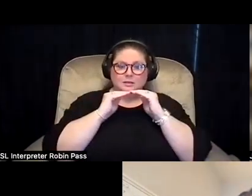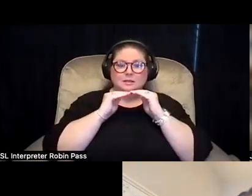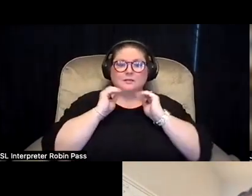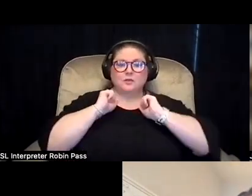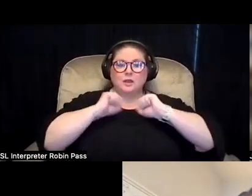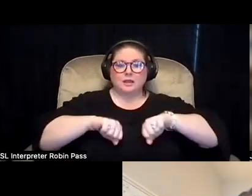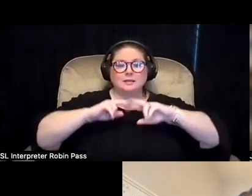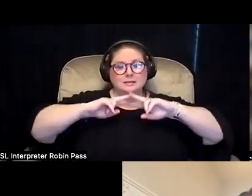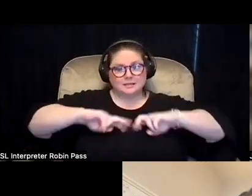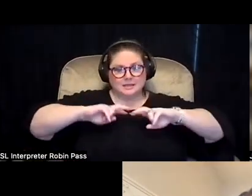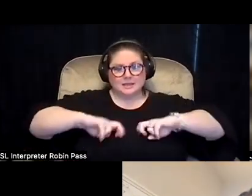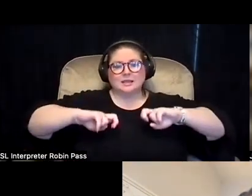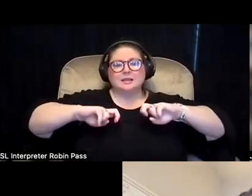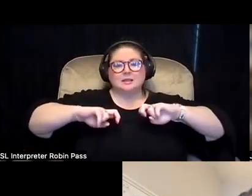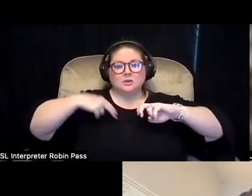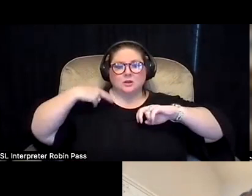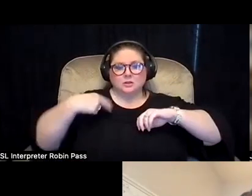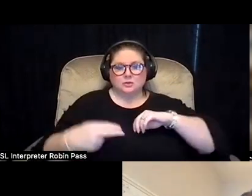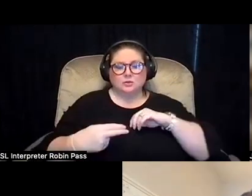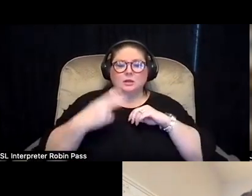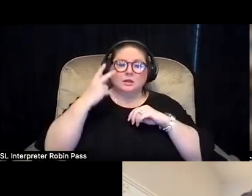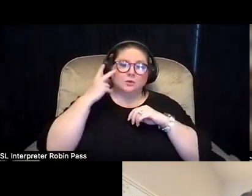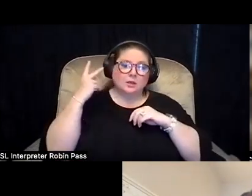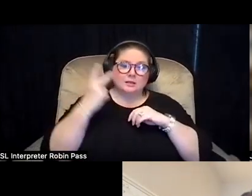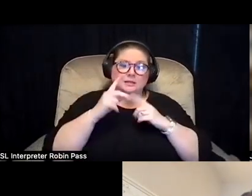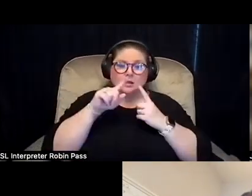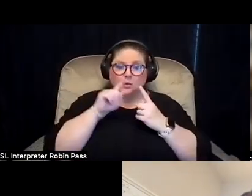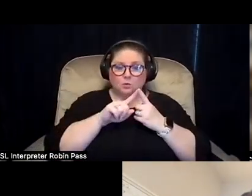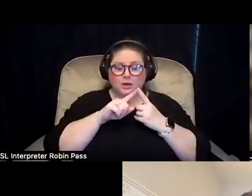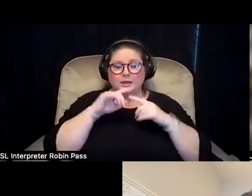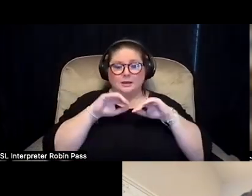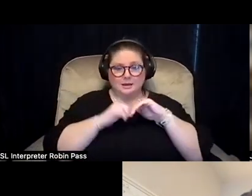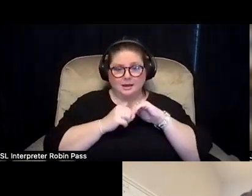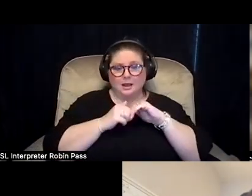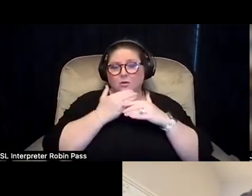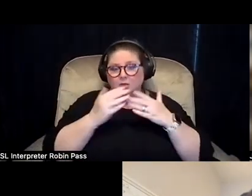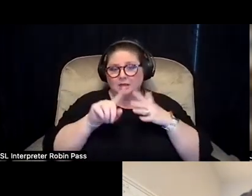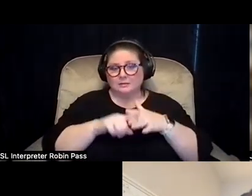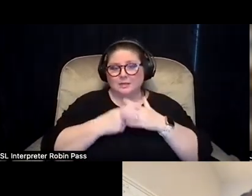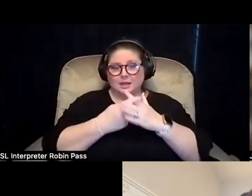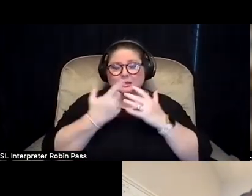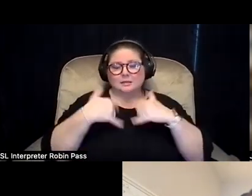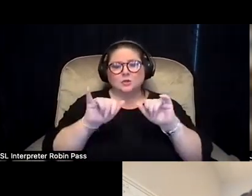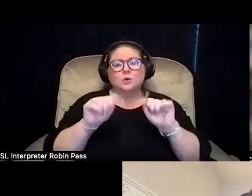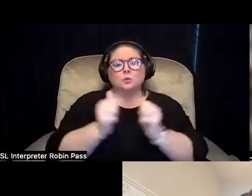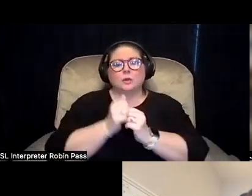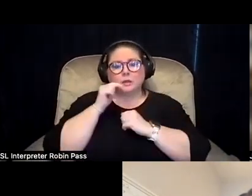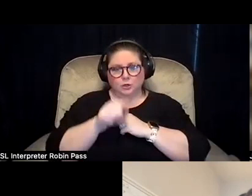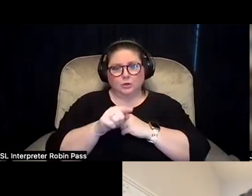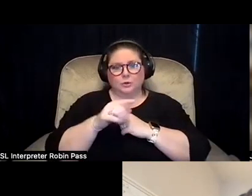you can see when and how those things began and then it's still with you um i think that